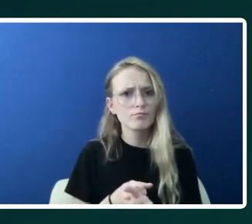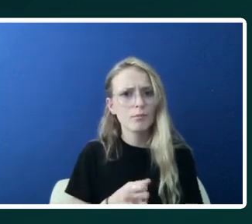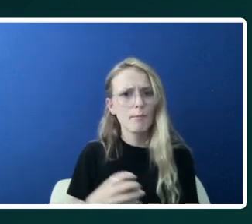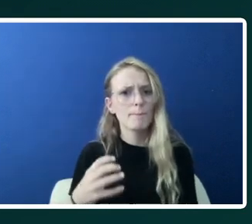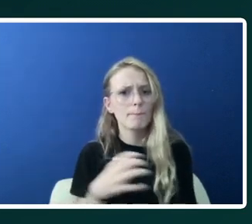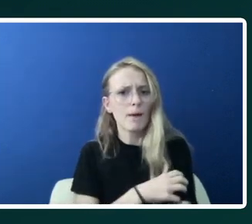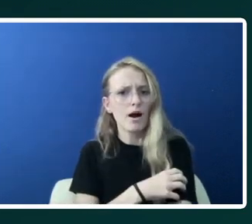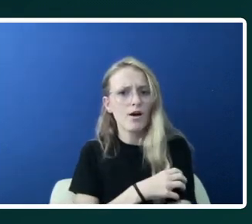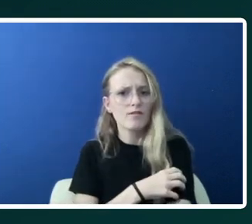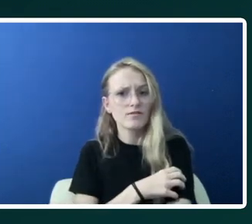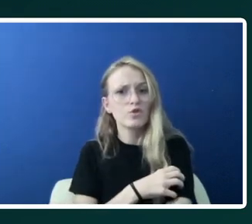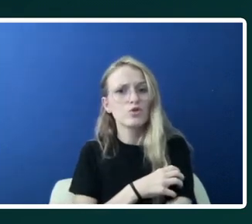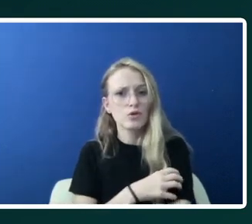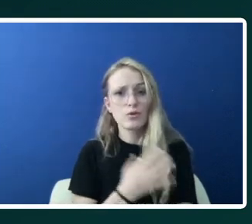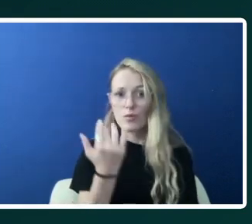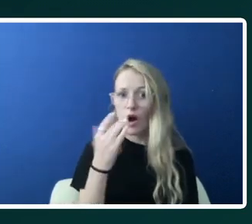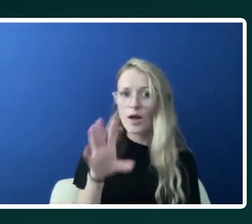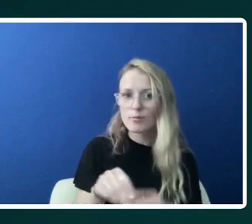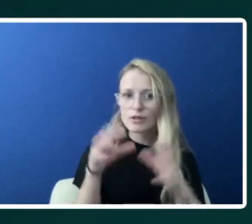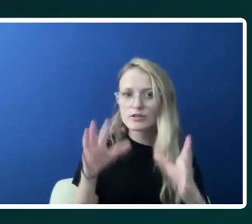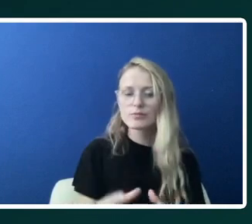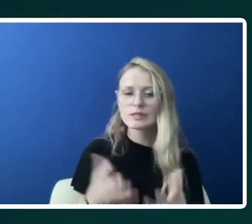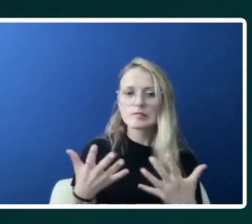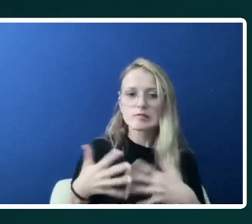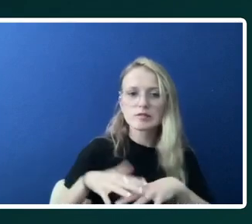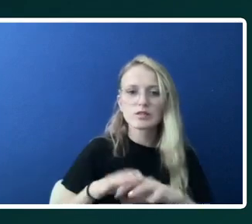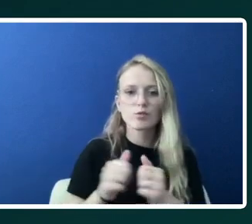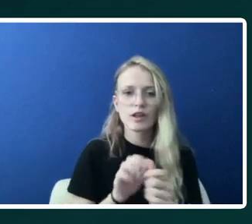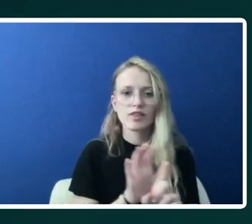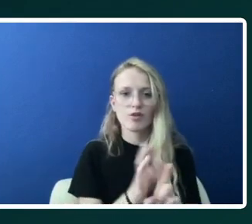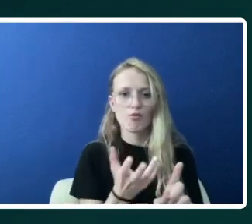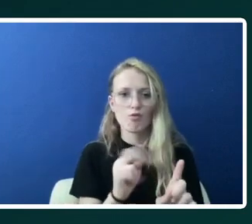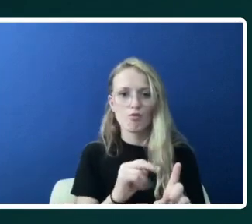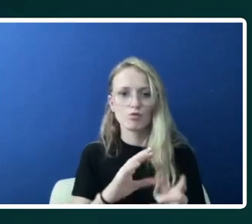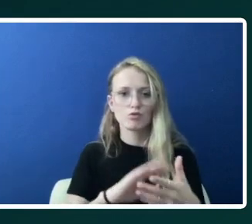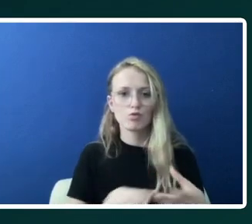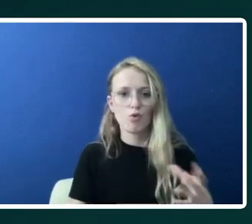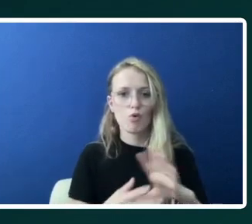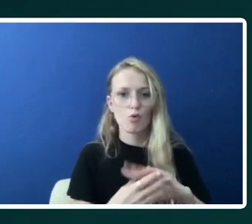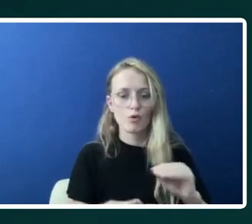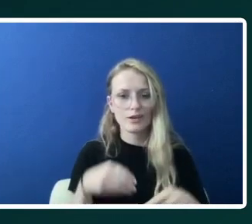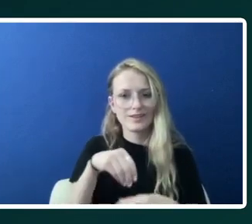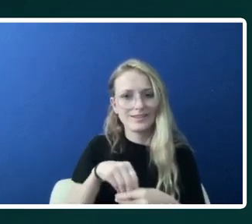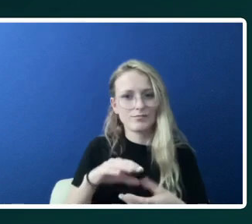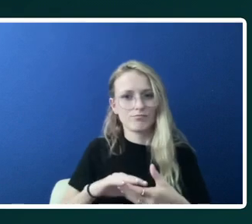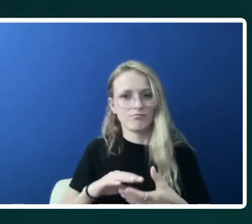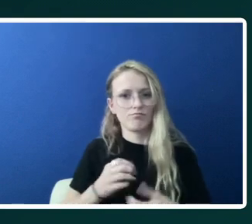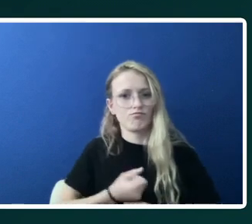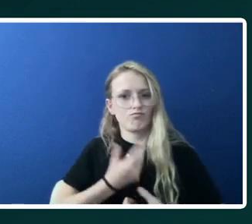into the stories that they shared. This portrait, seen here and called 80 days by artist Deborah